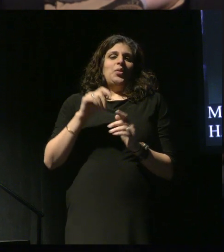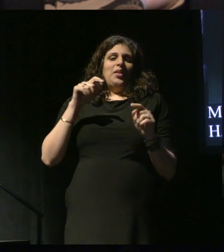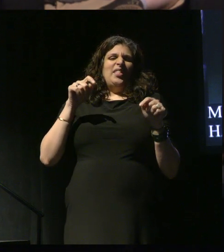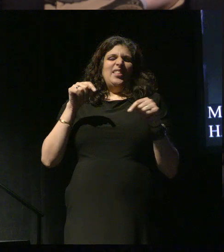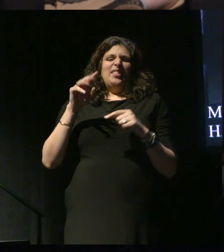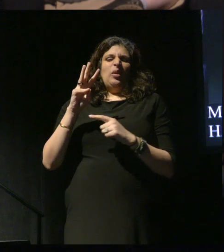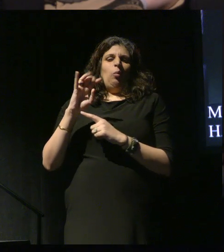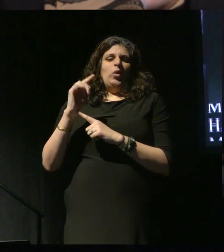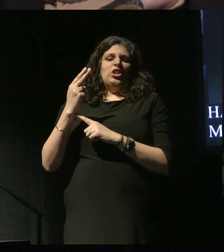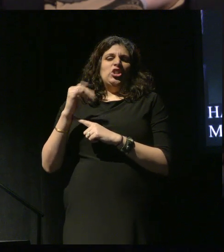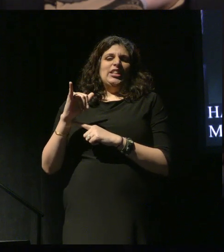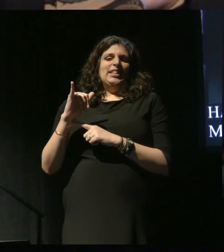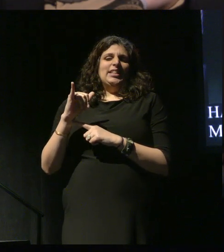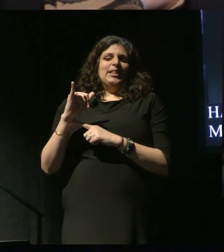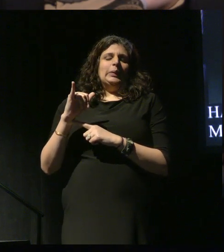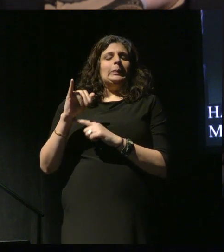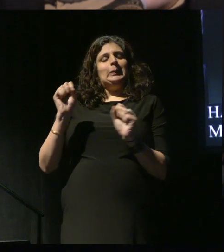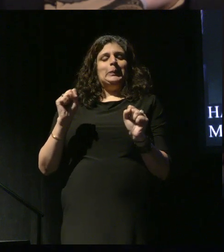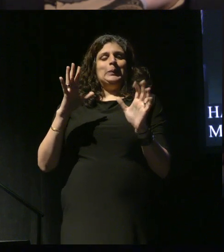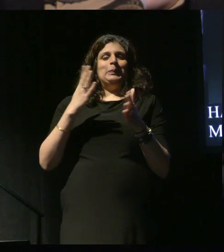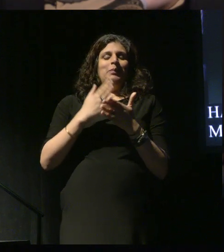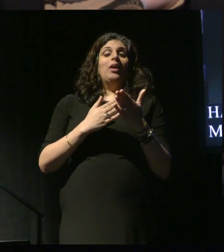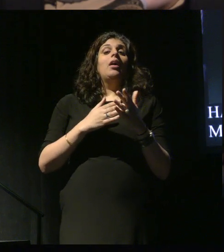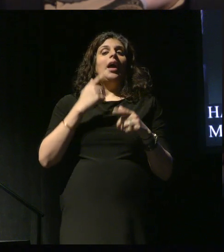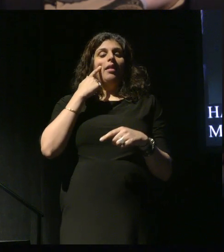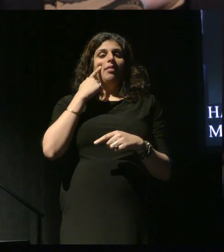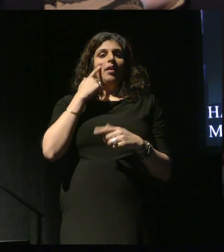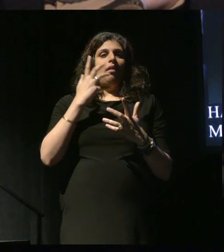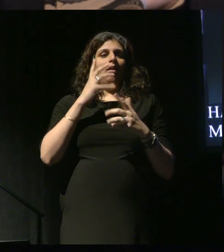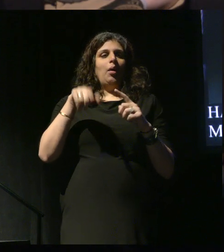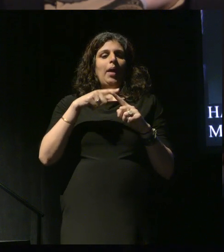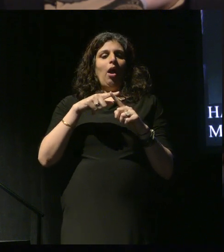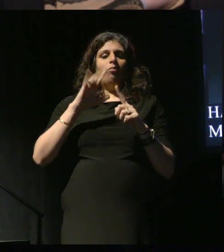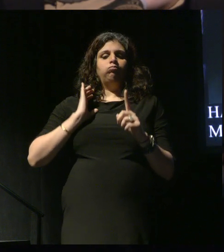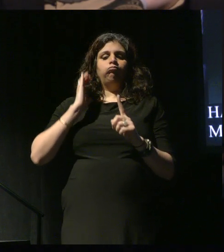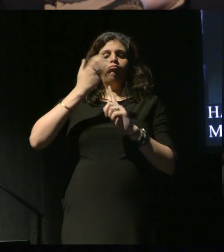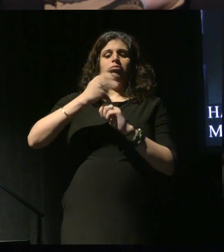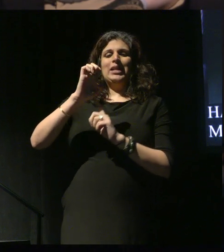Like, you know I think so much about embodiment as a person